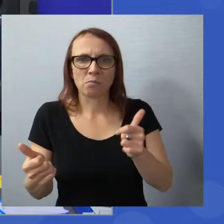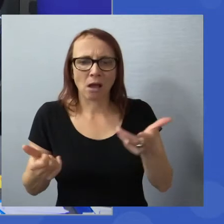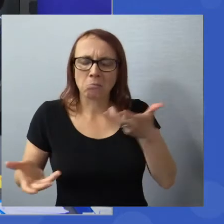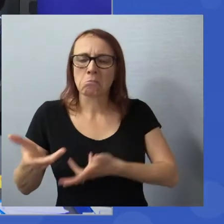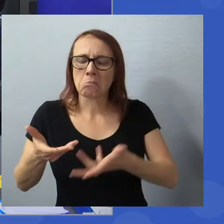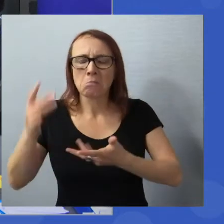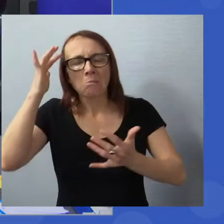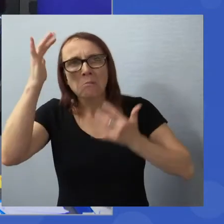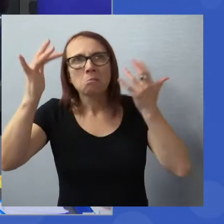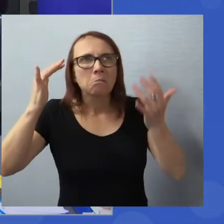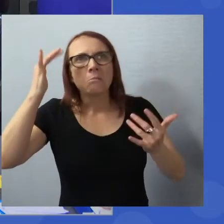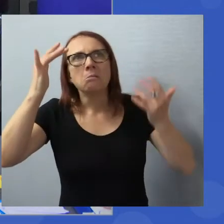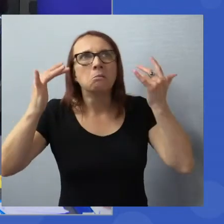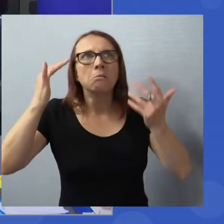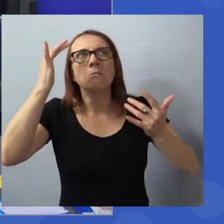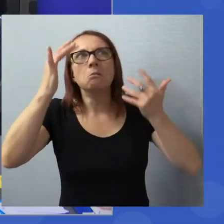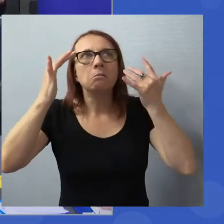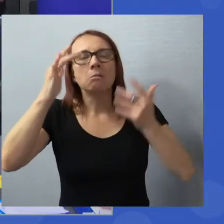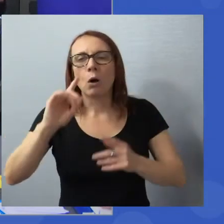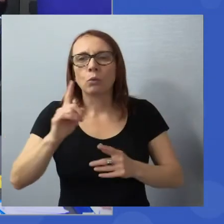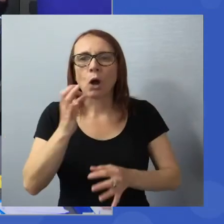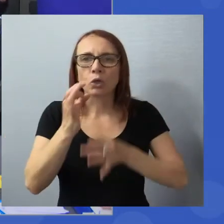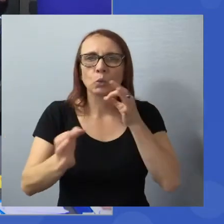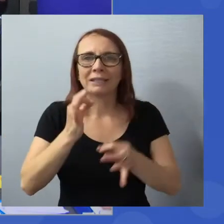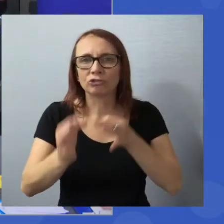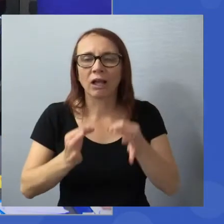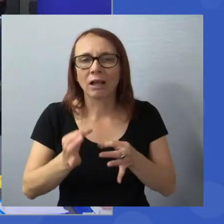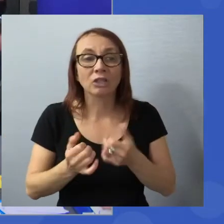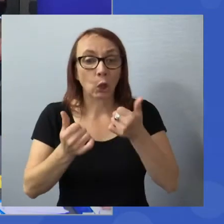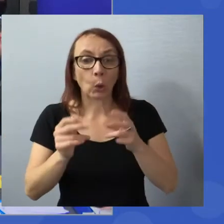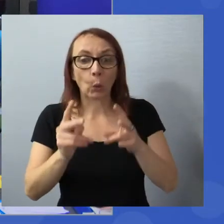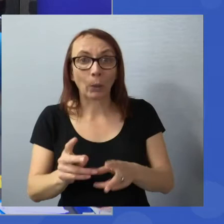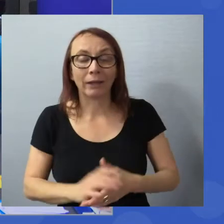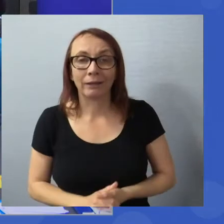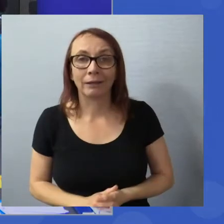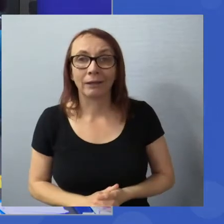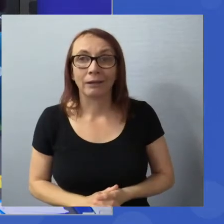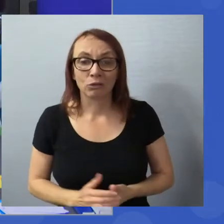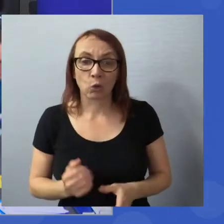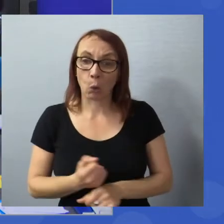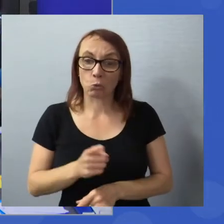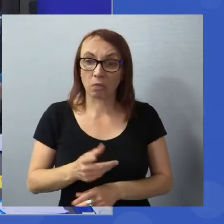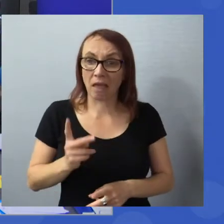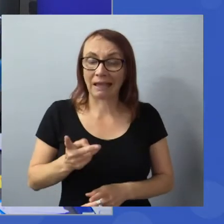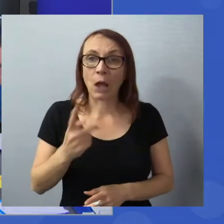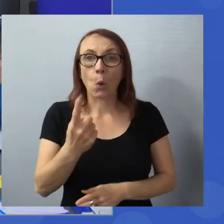ask questions which is a really useful way of just reflecting on what's being said before you so we're just want just a minute talking with your neighbor